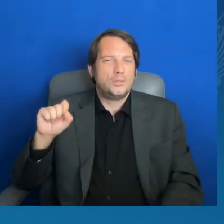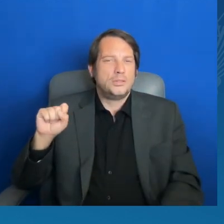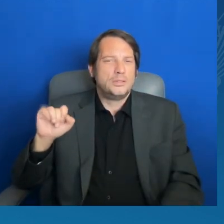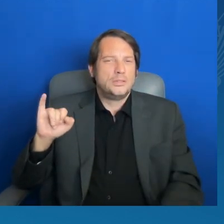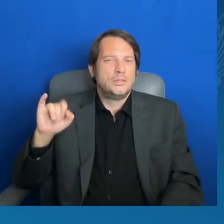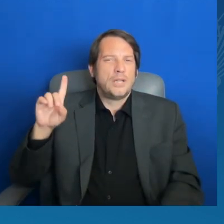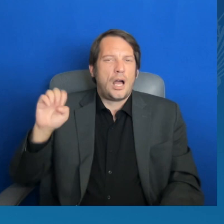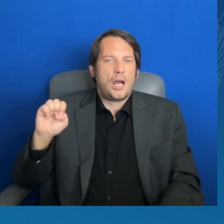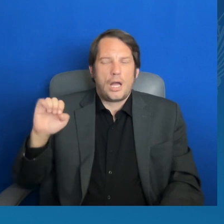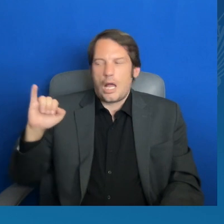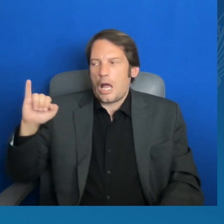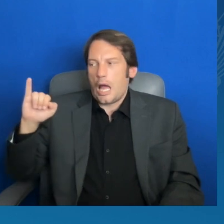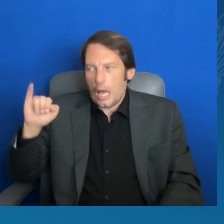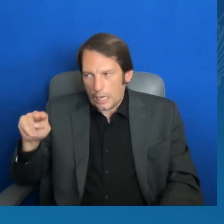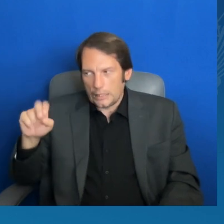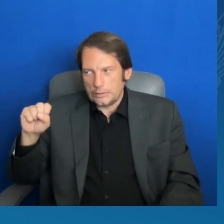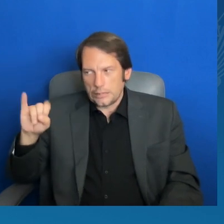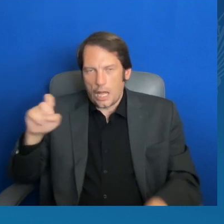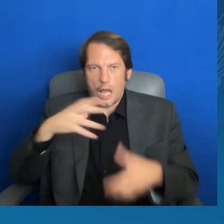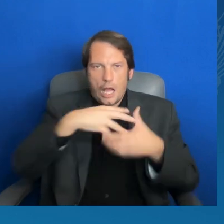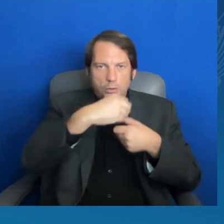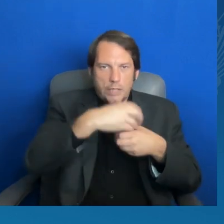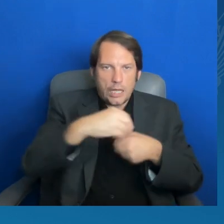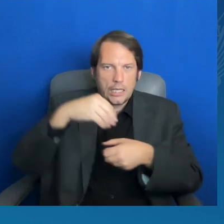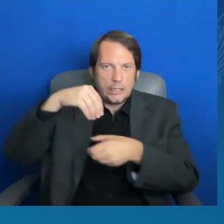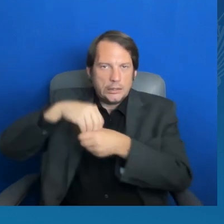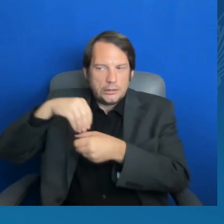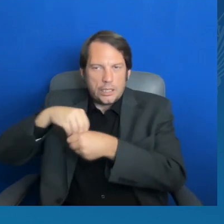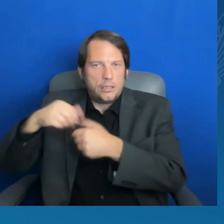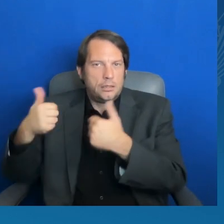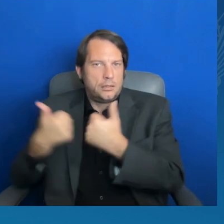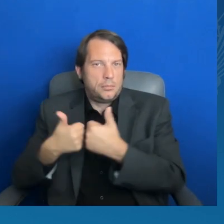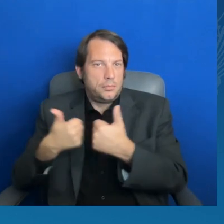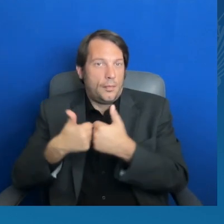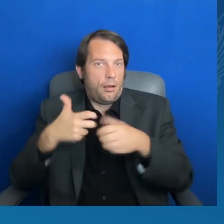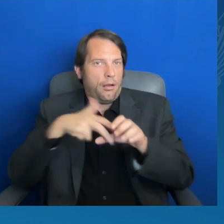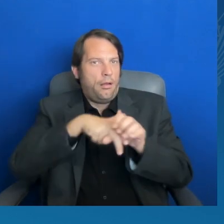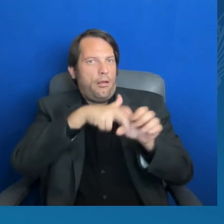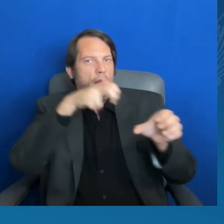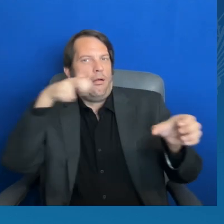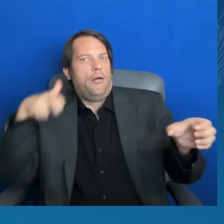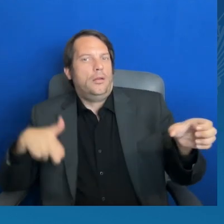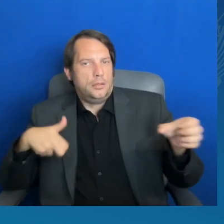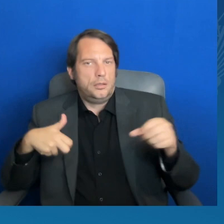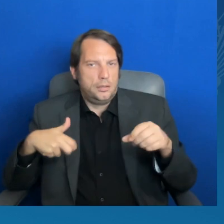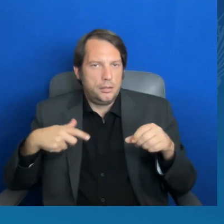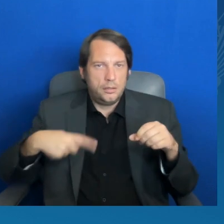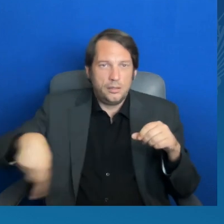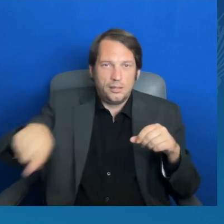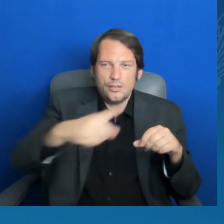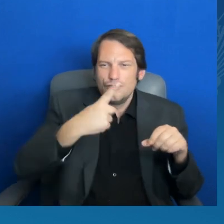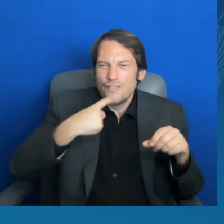I -- everywhere. Ms. Ferrell-Zabala: We scare some people.